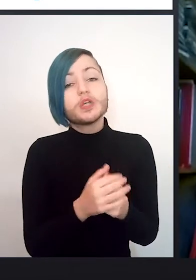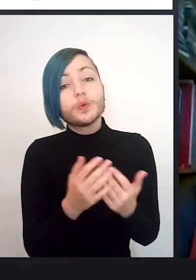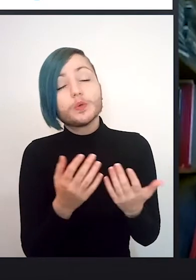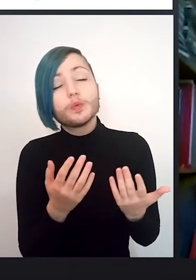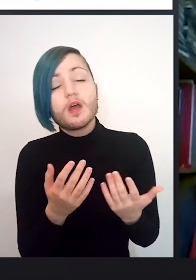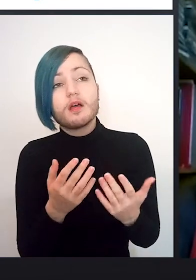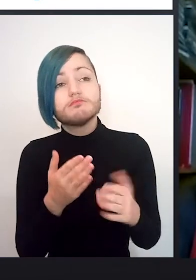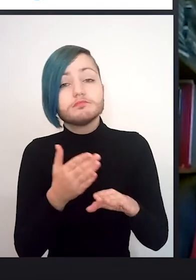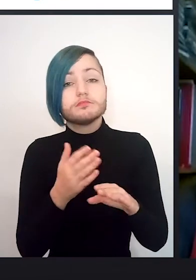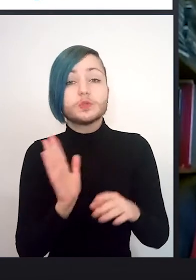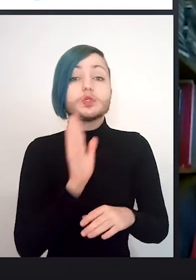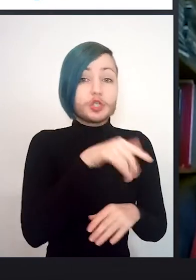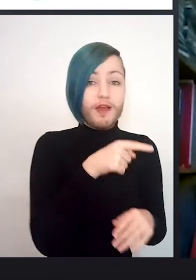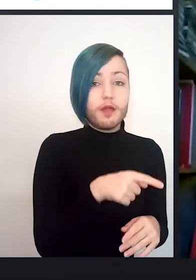Between your going home first time,